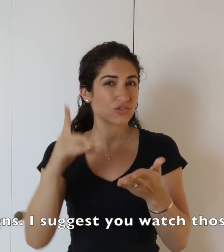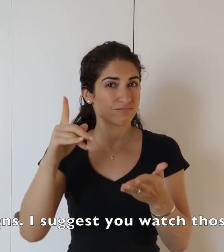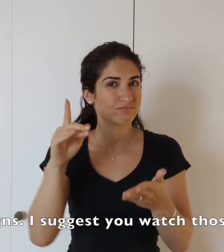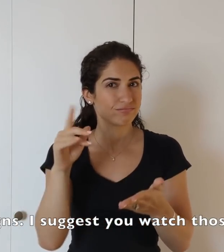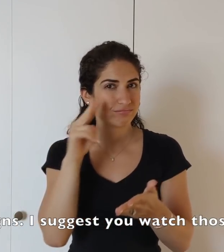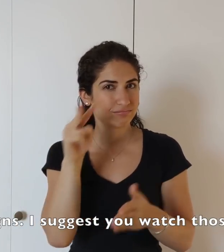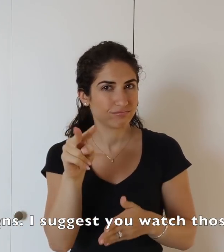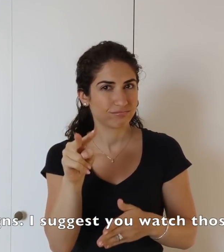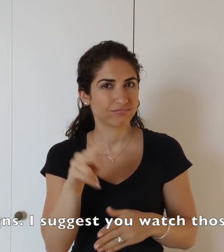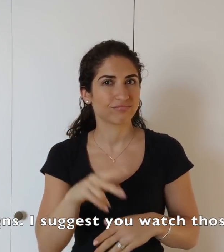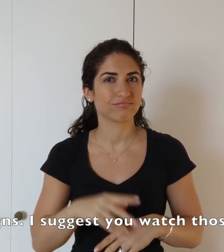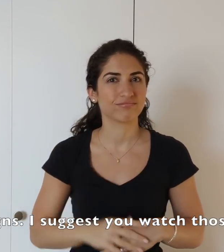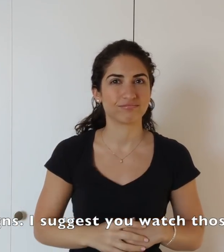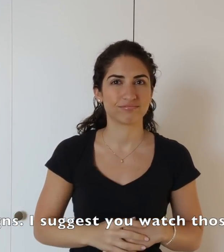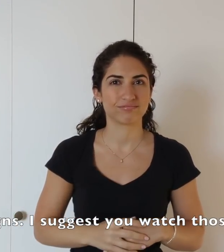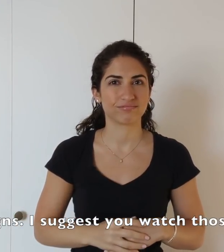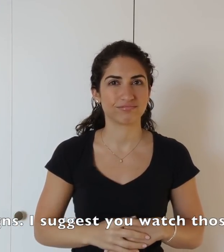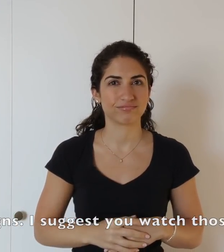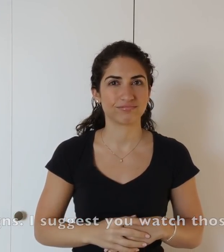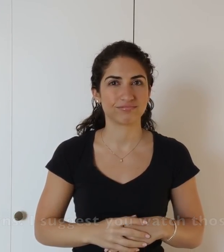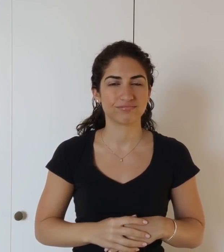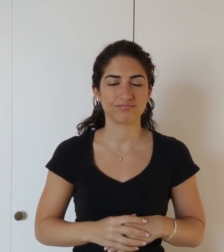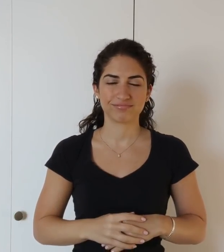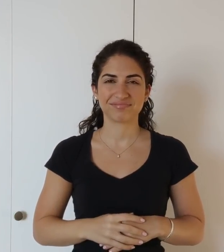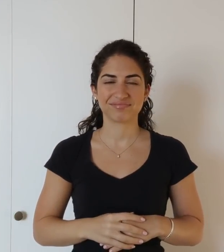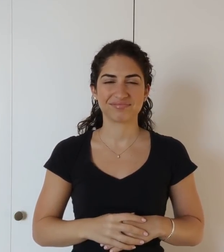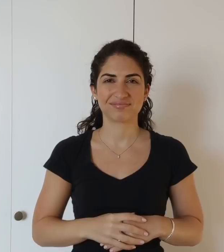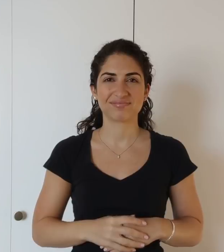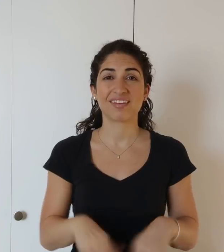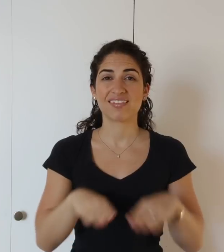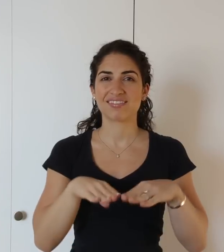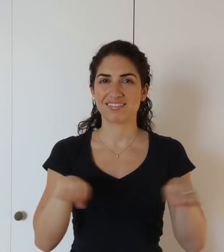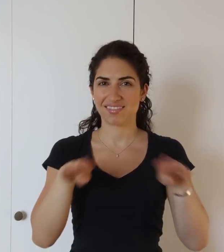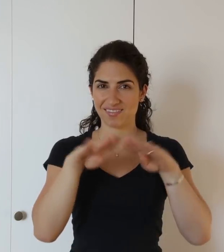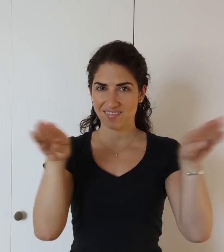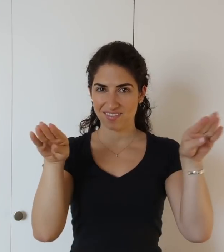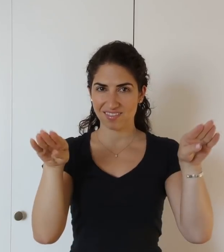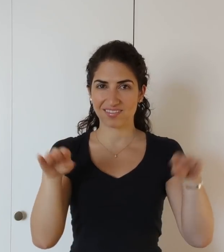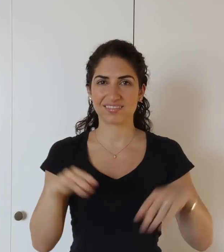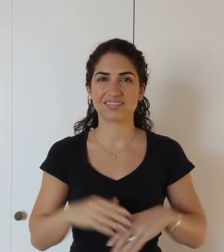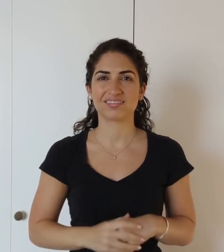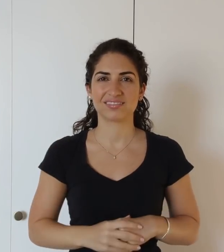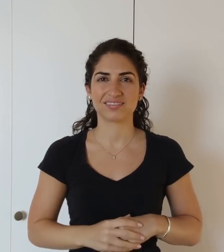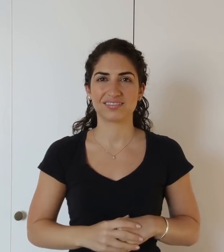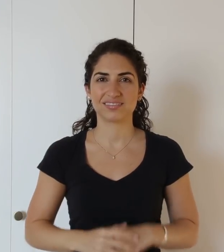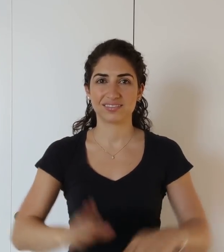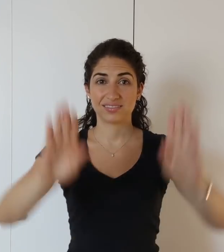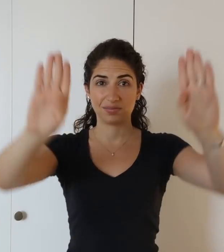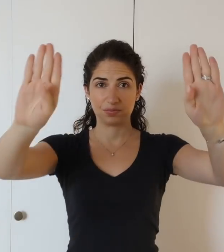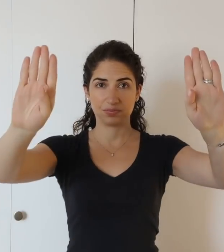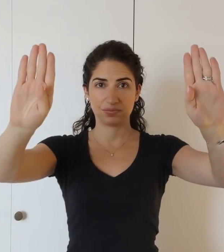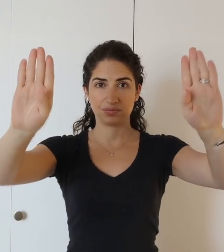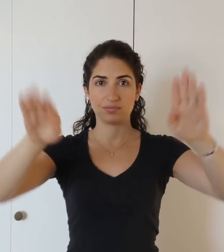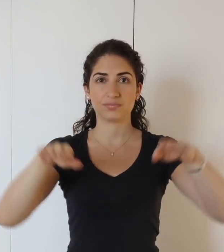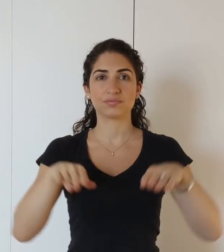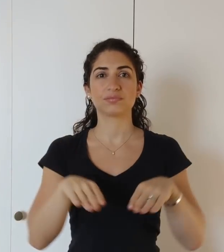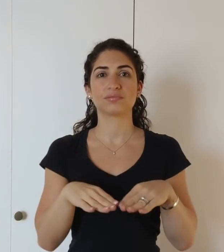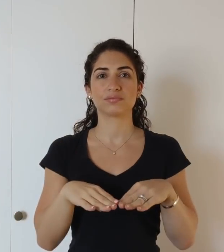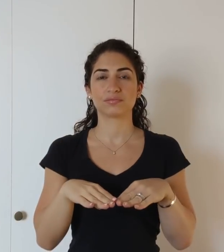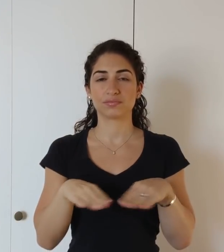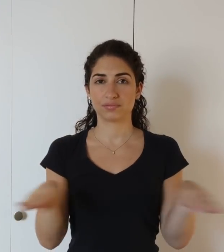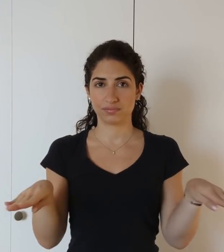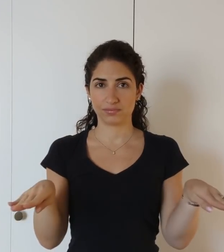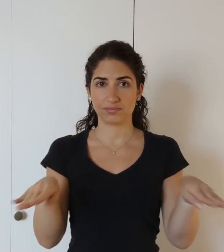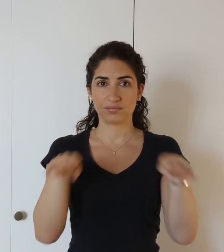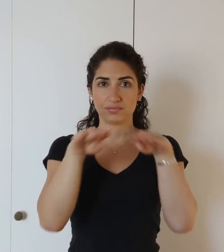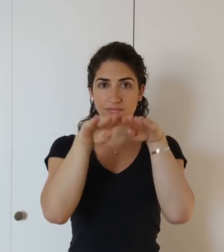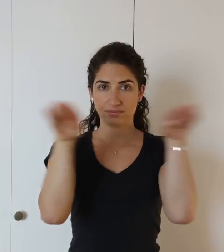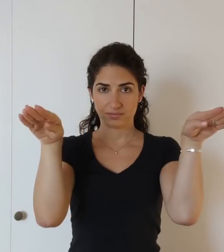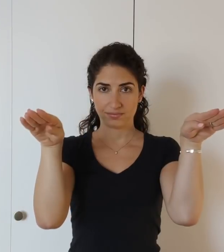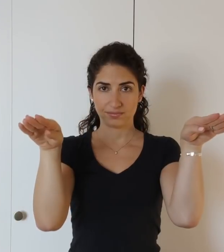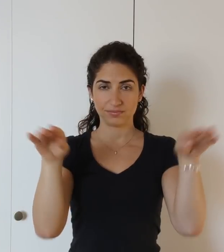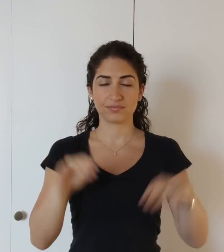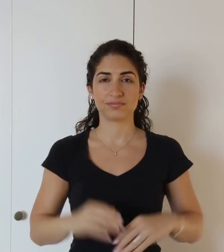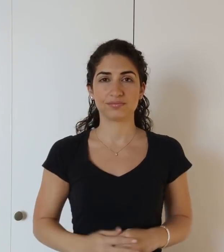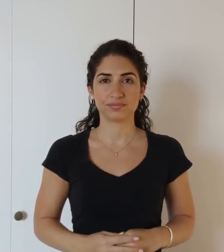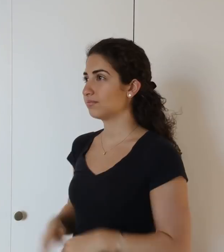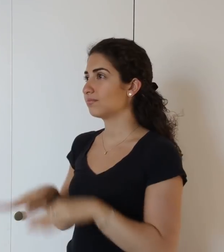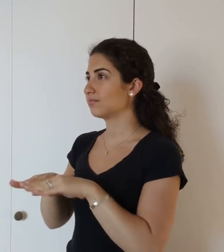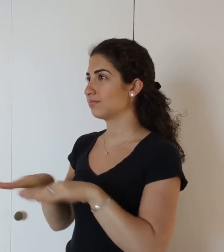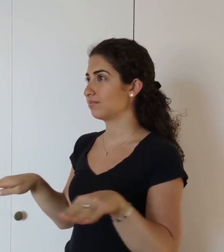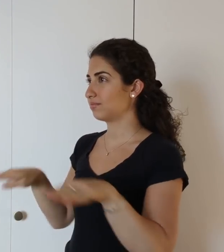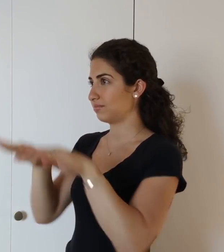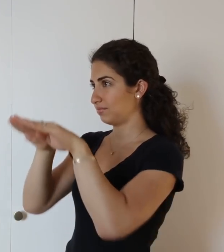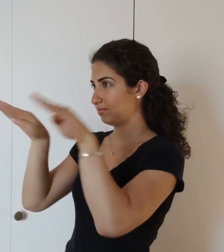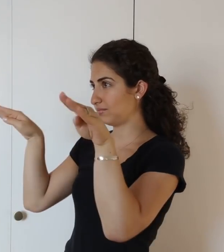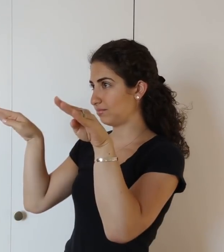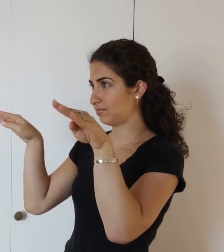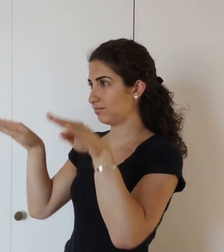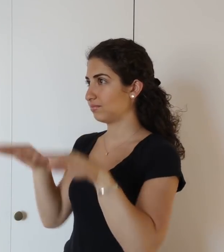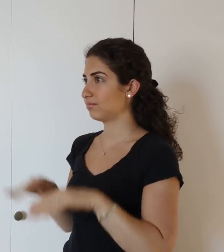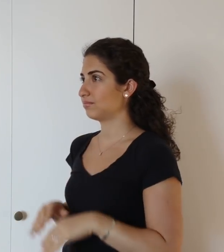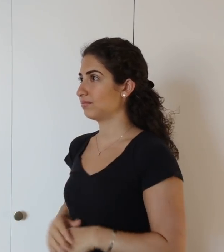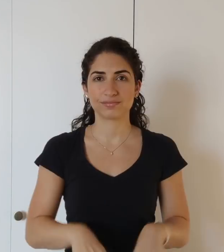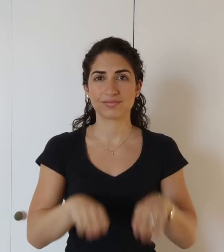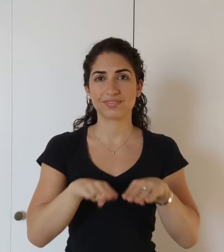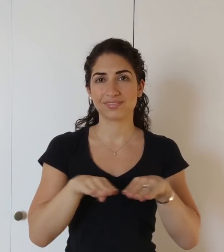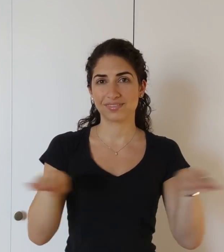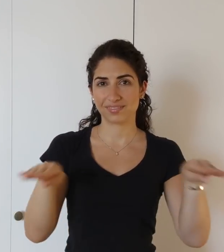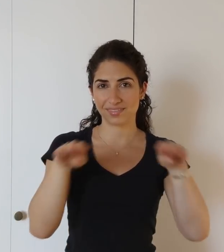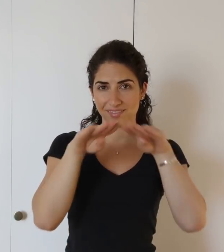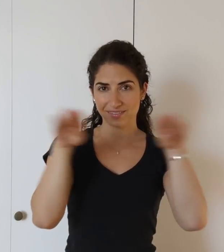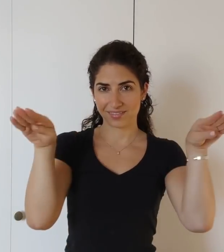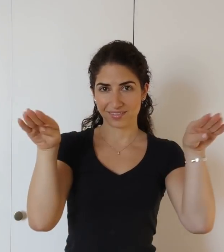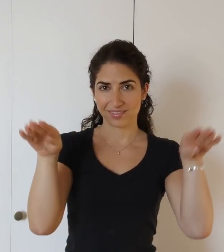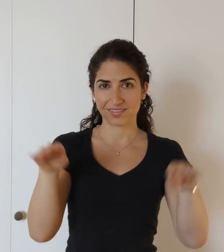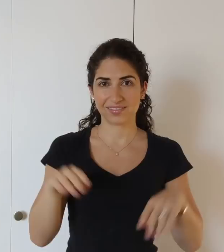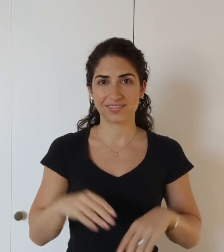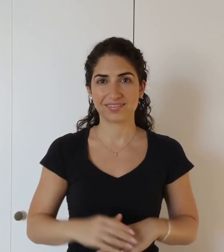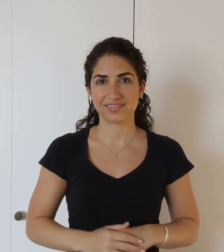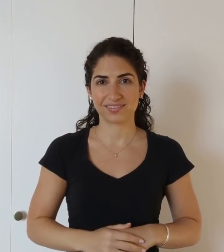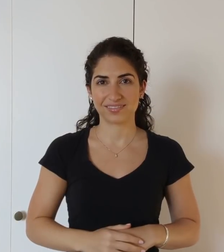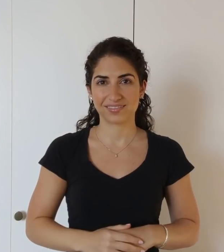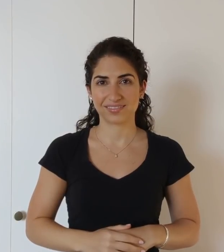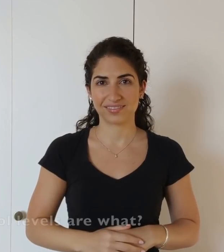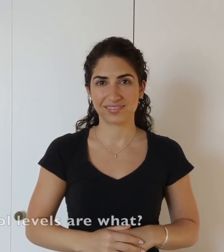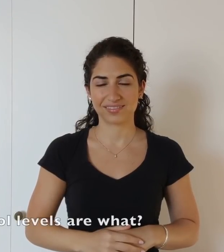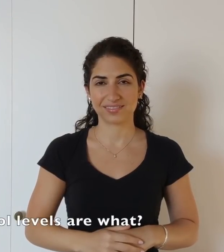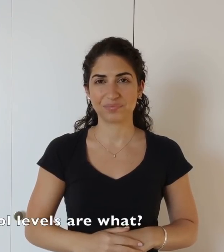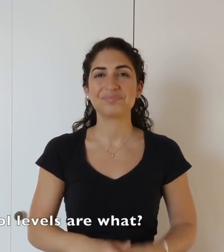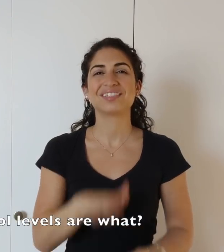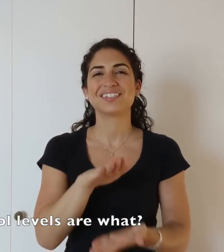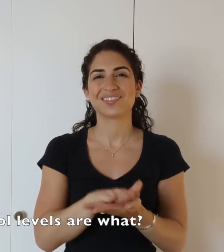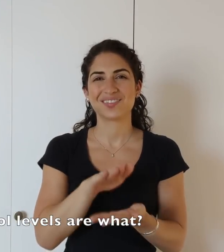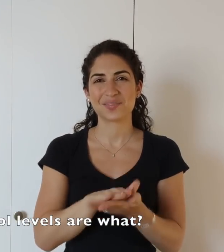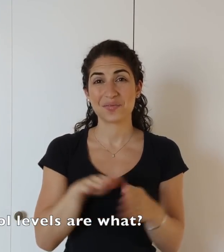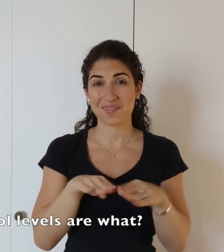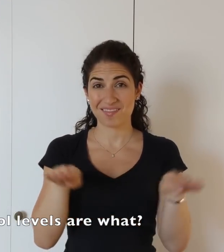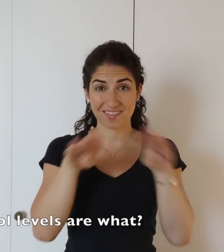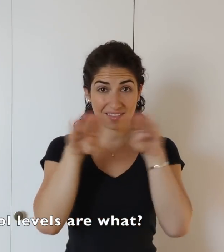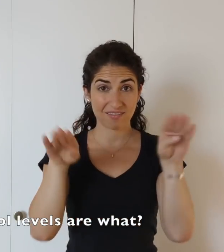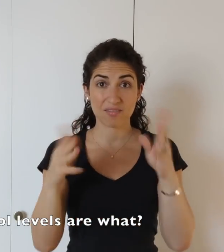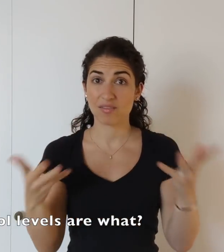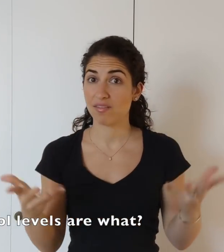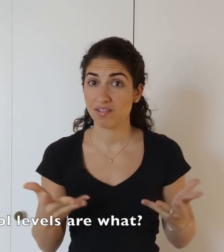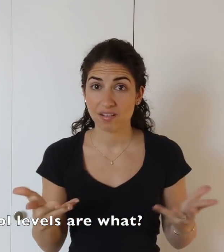so I suggest you watch those. LEVEL. Level. Level. The school levels